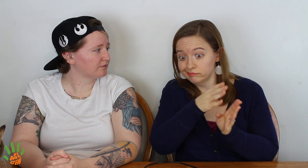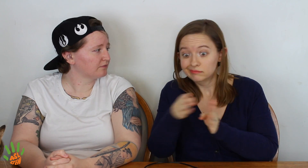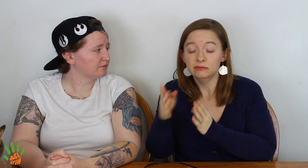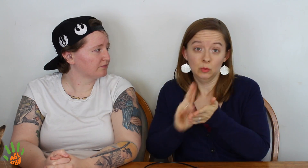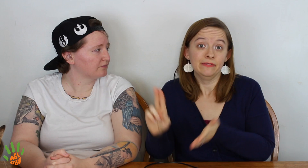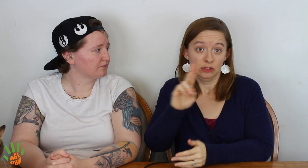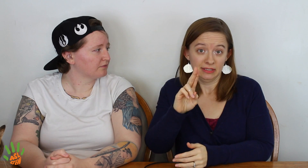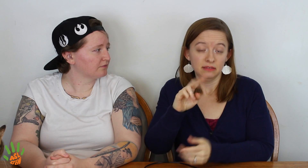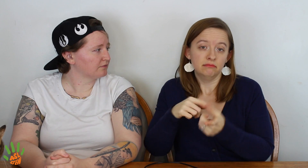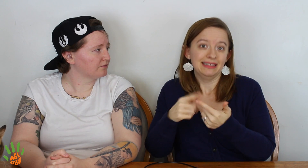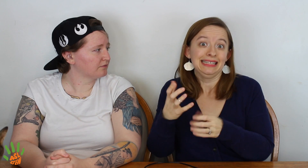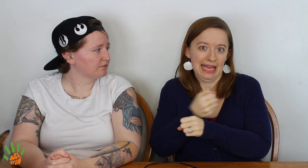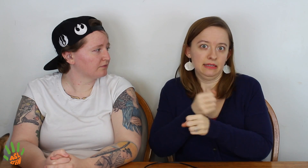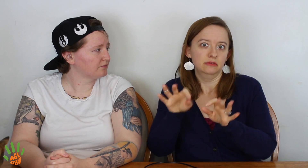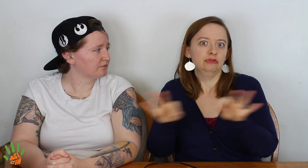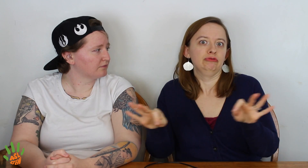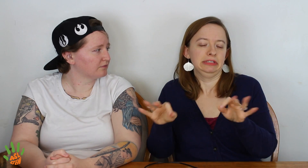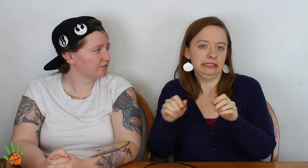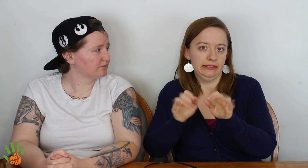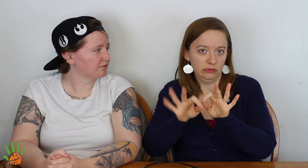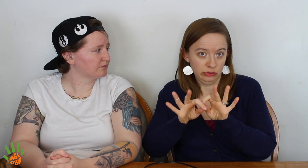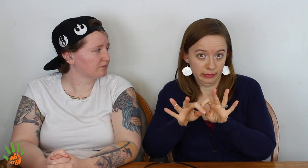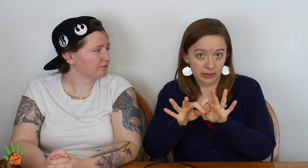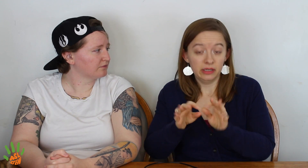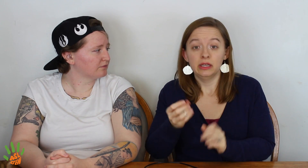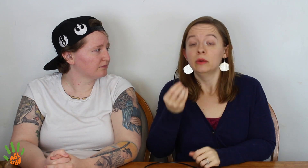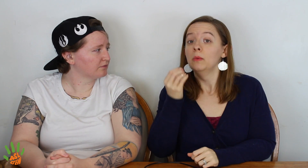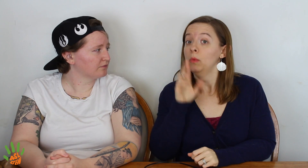and then through university and getting a degree for interpreting.